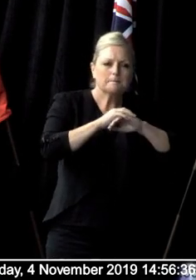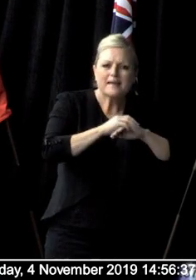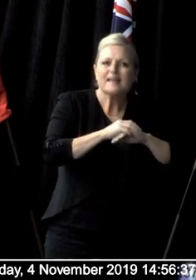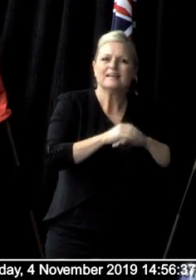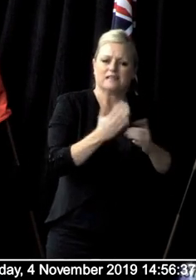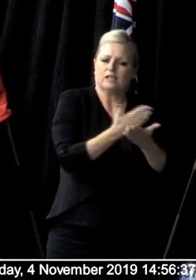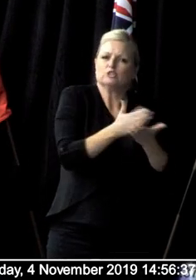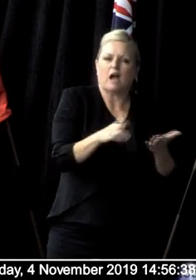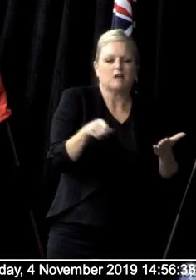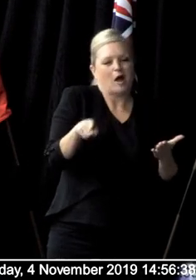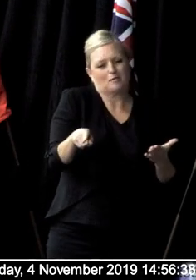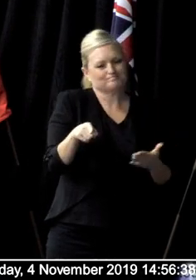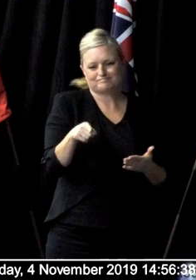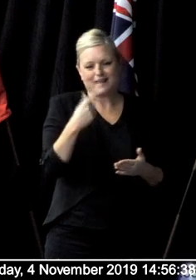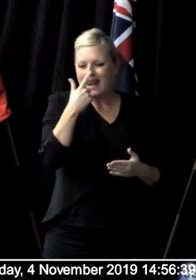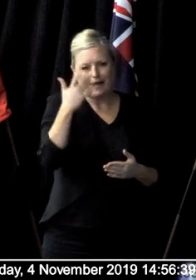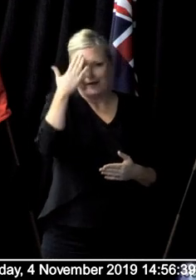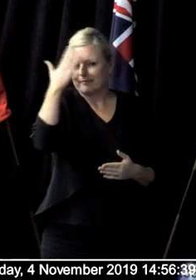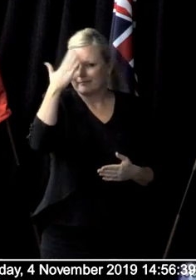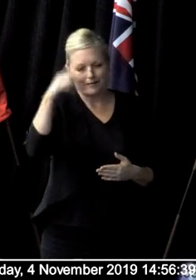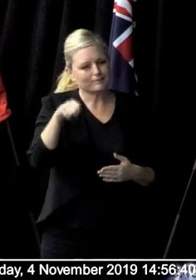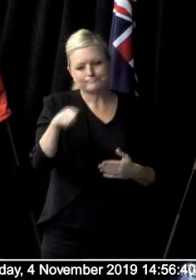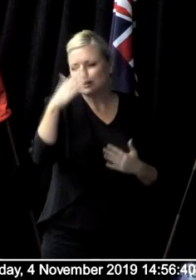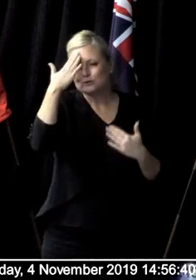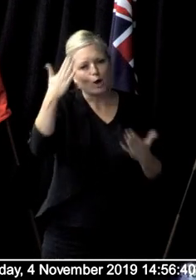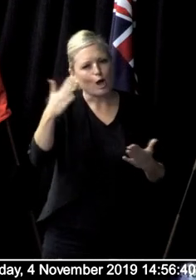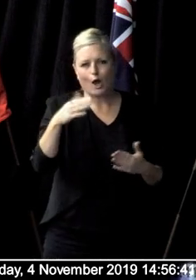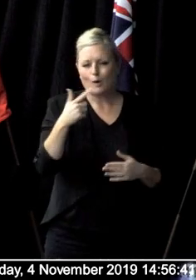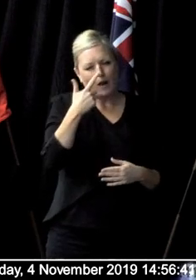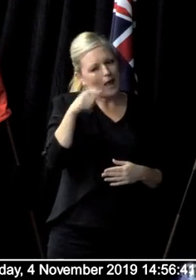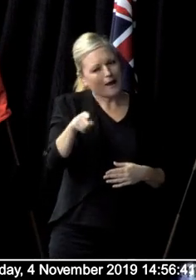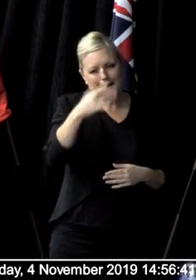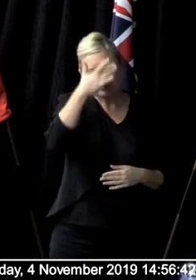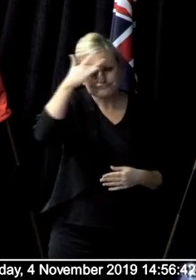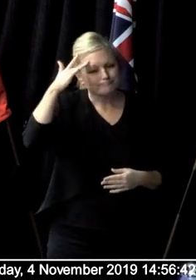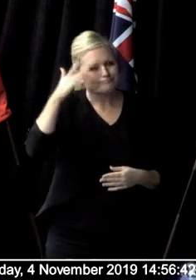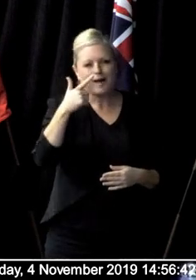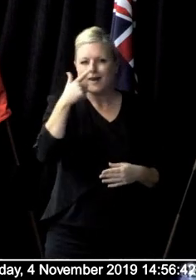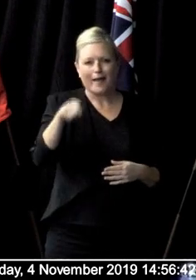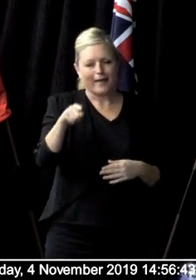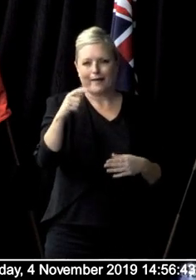They won’t, they probably don’t understand the insults that are made against them. All right.